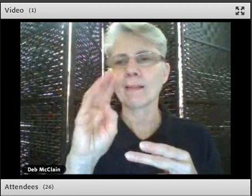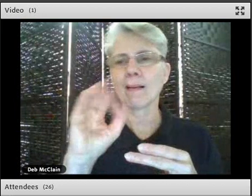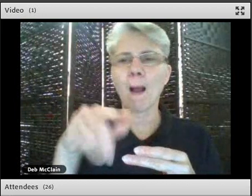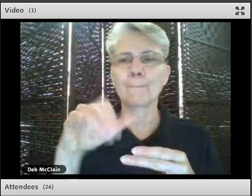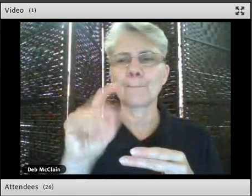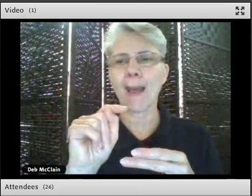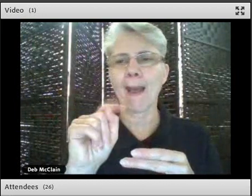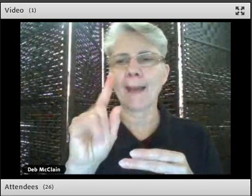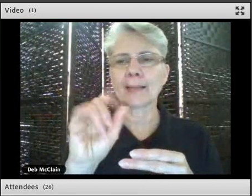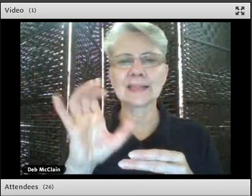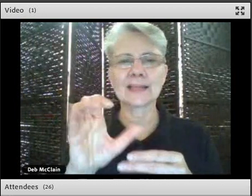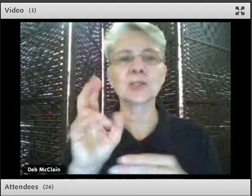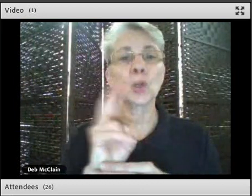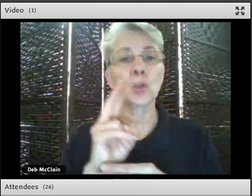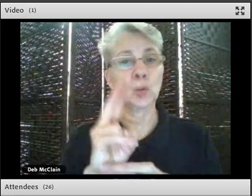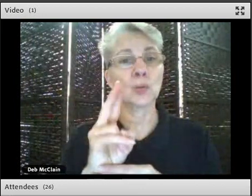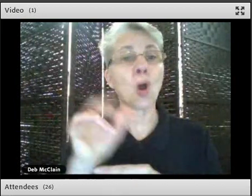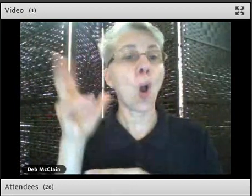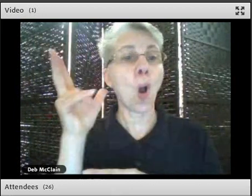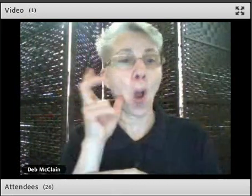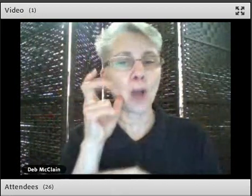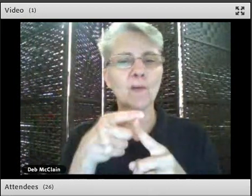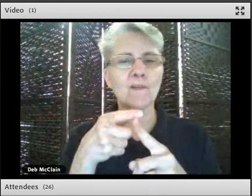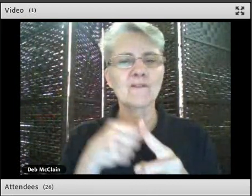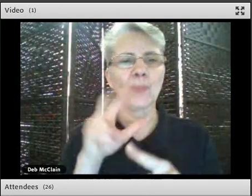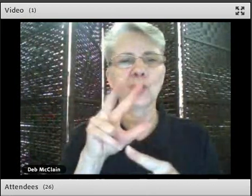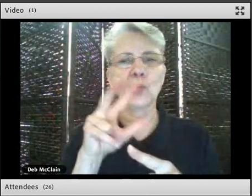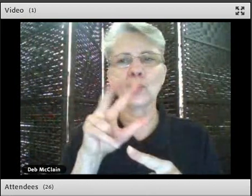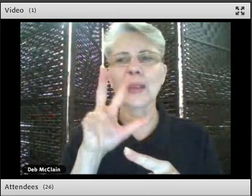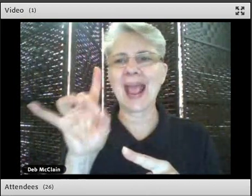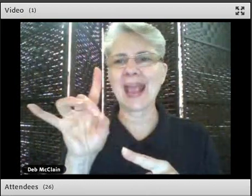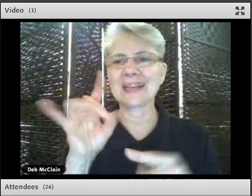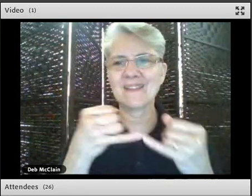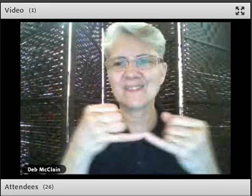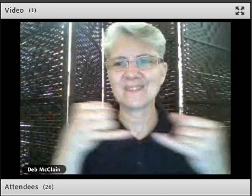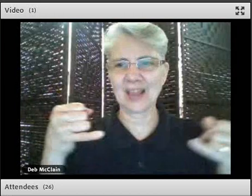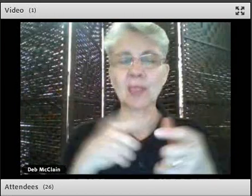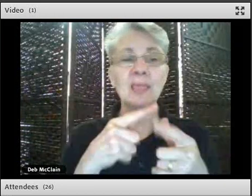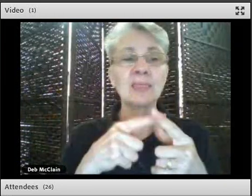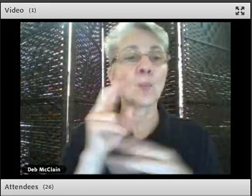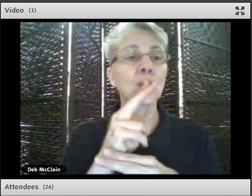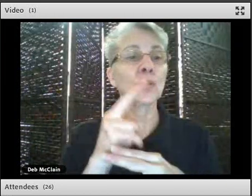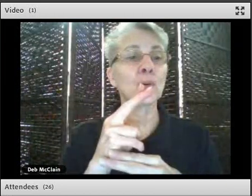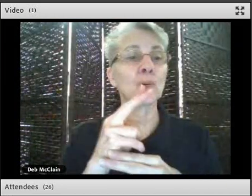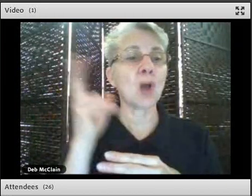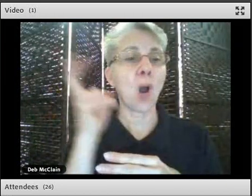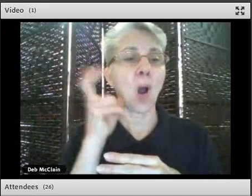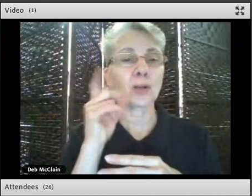And then we'll use "audio disc" in the extent when we get to the extent portion.